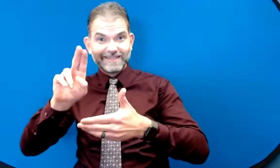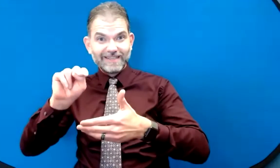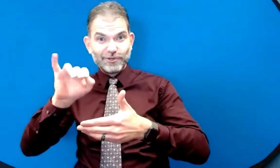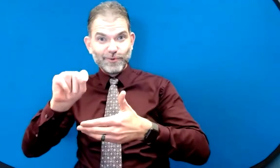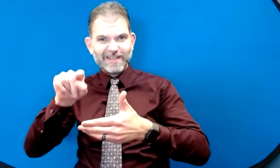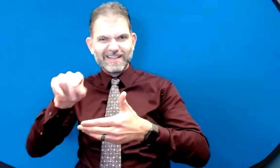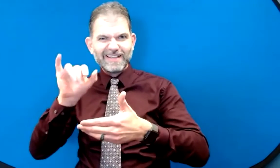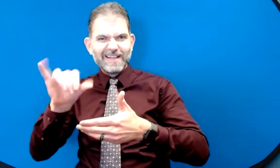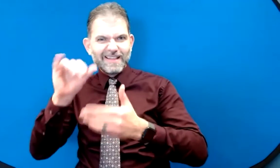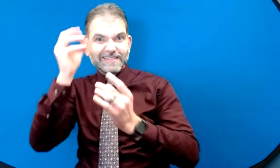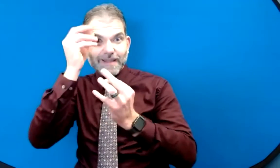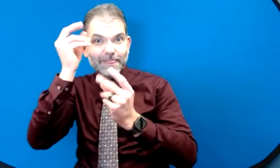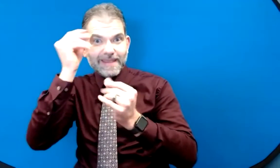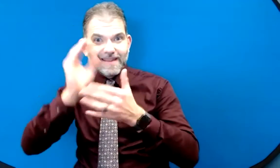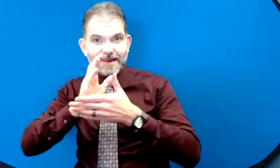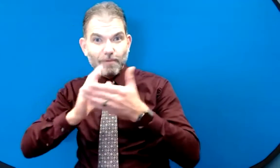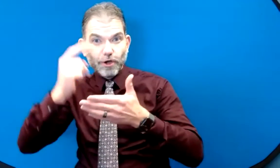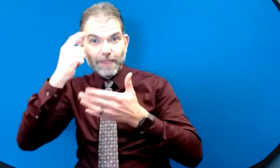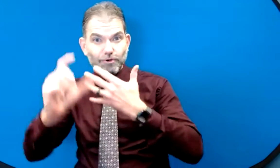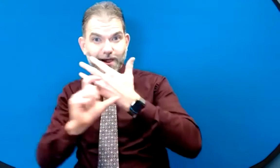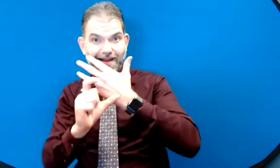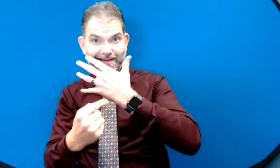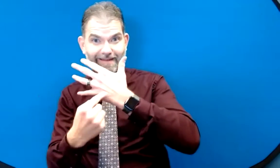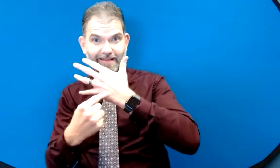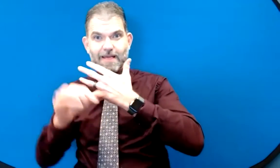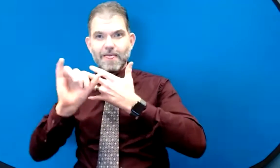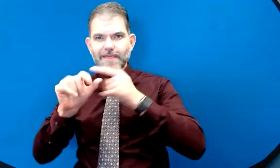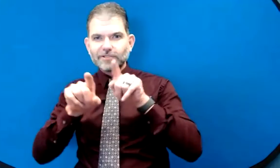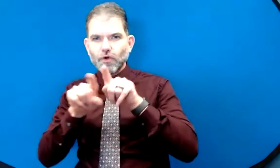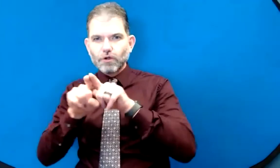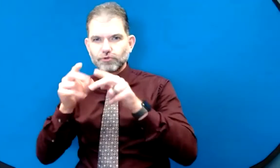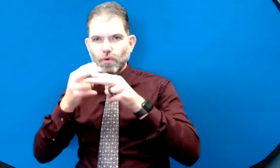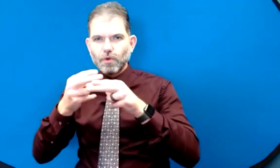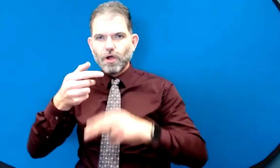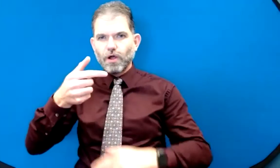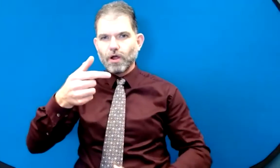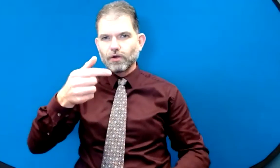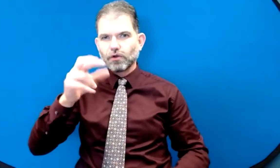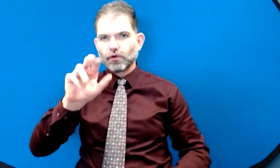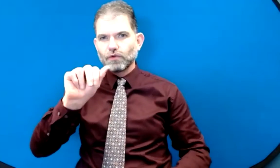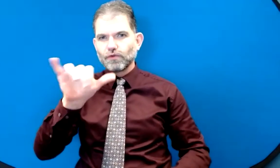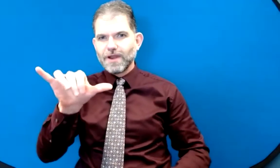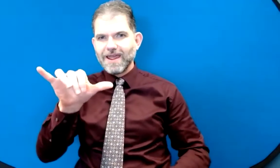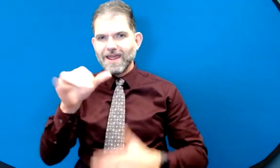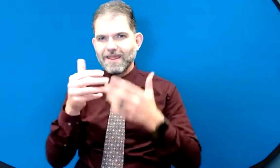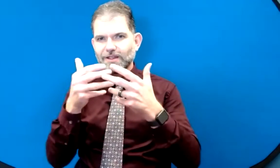ASL Interpreter: right? So a CPU. The central processing unit is the thinking part. ASL Interpreter: That's what happened. It's part of the neuron.